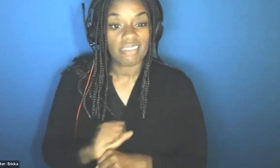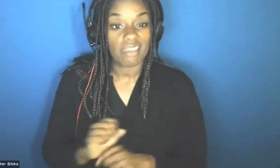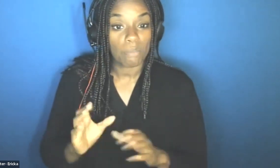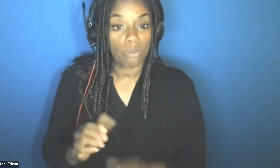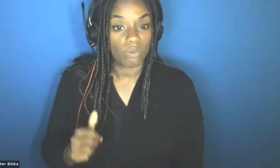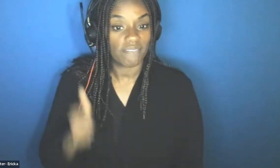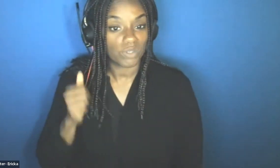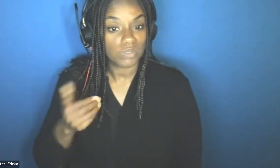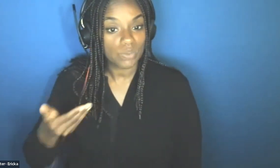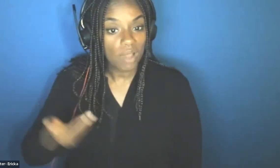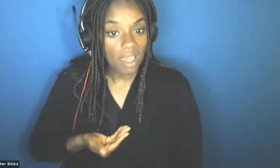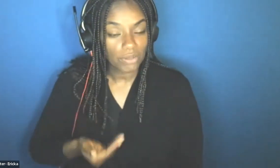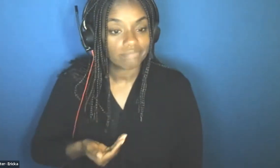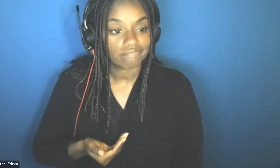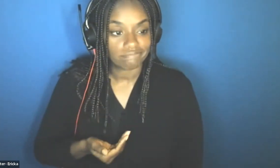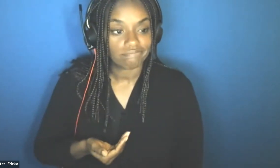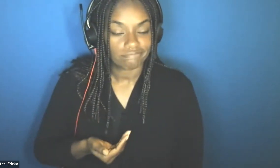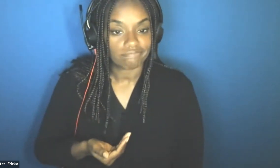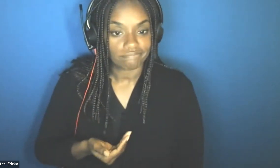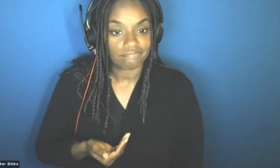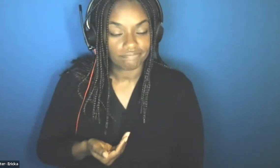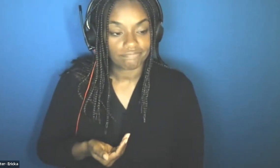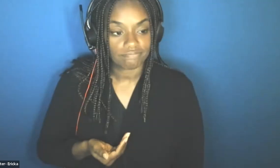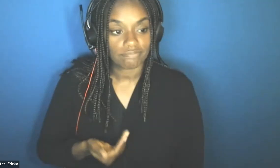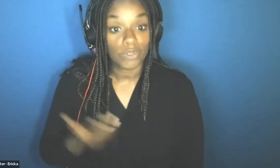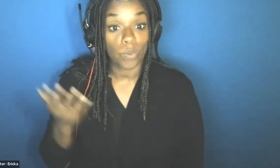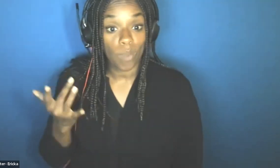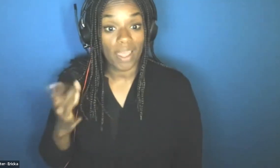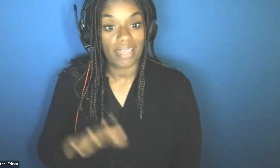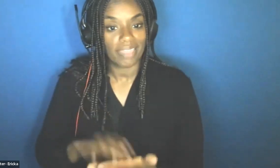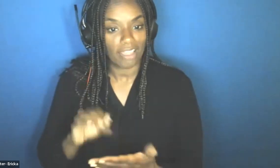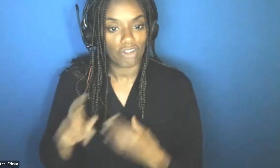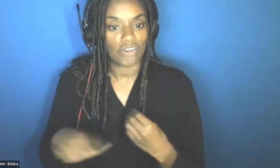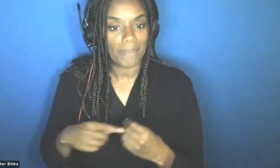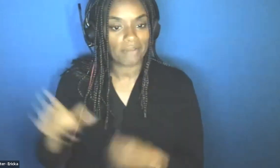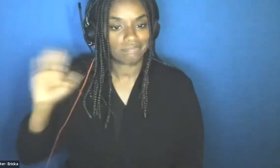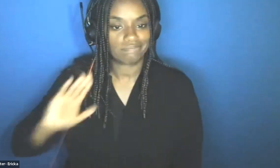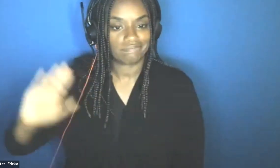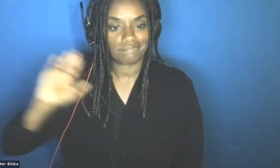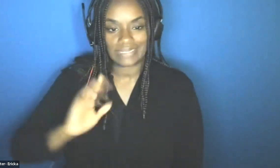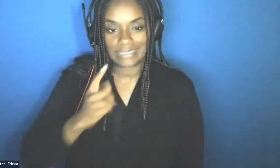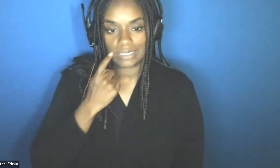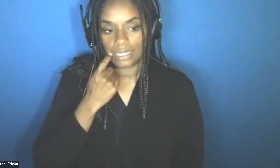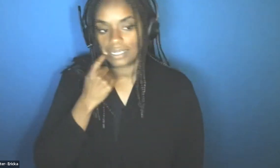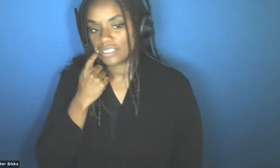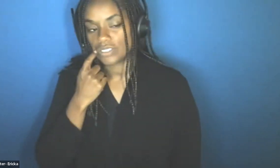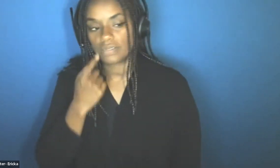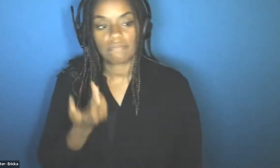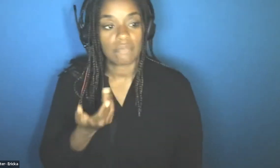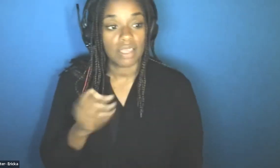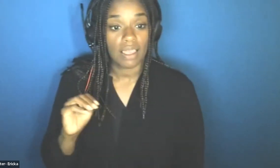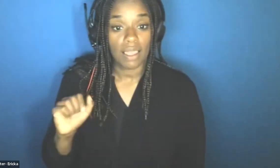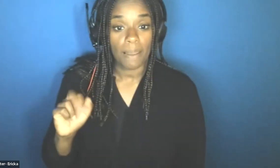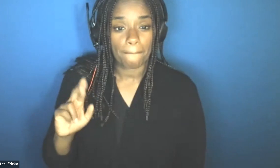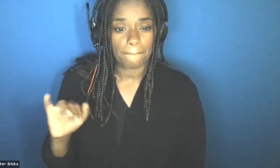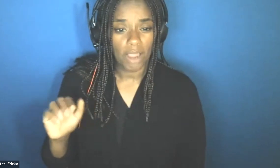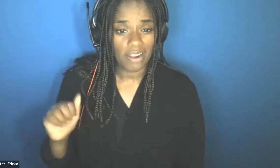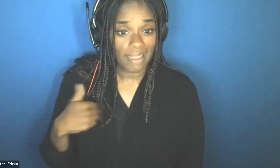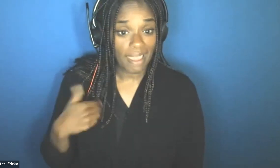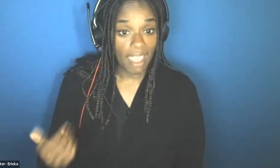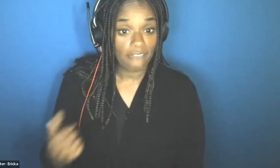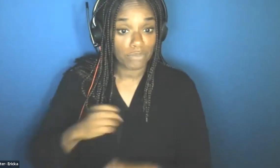She applies for a job that she is qualified to do.